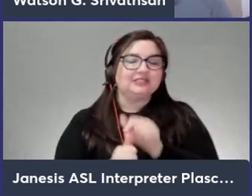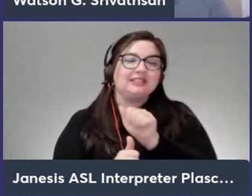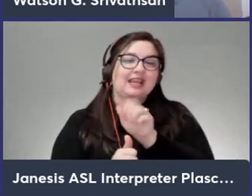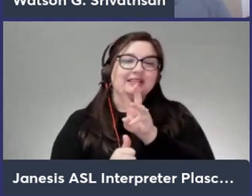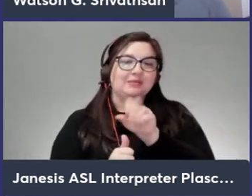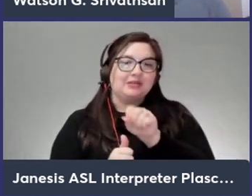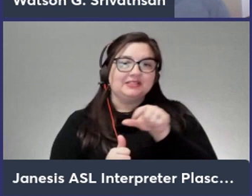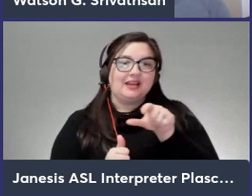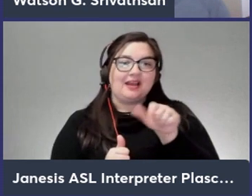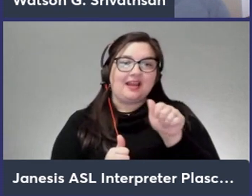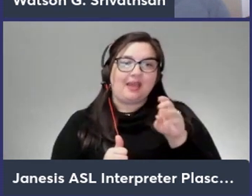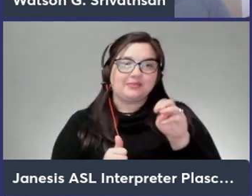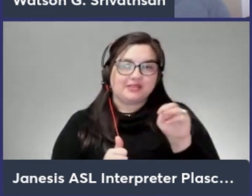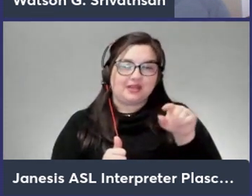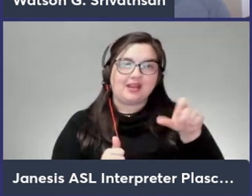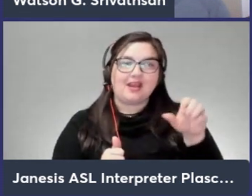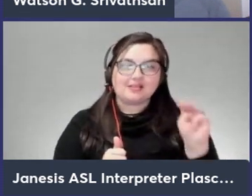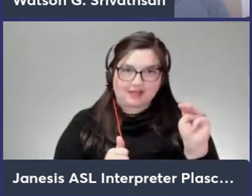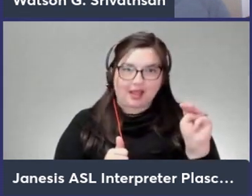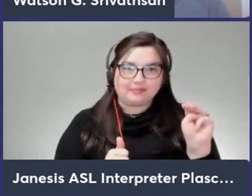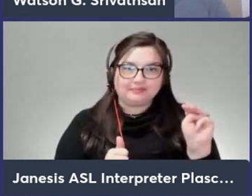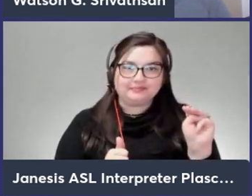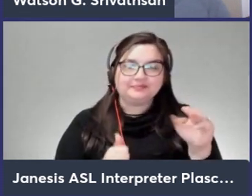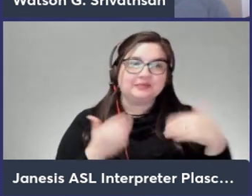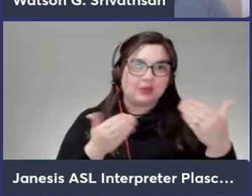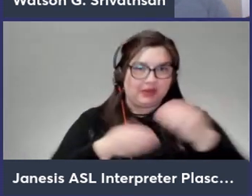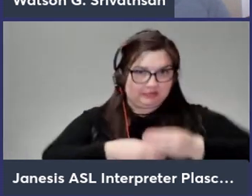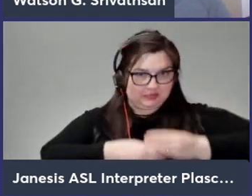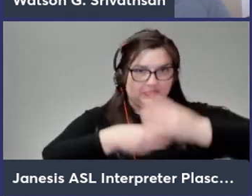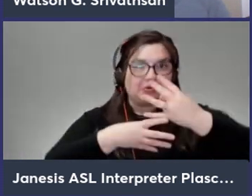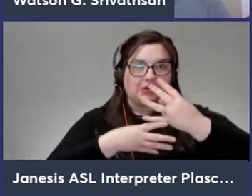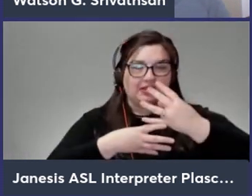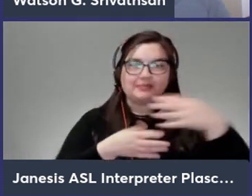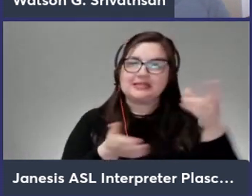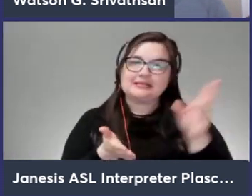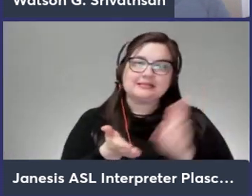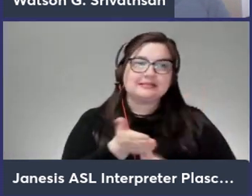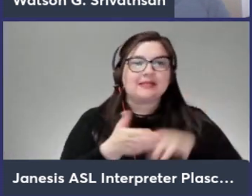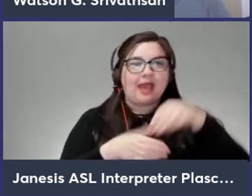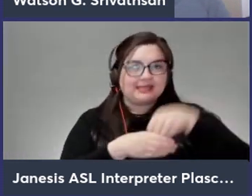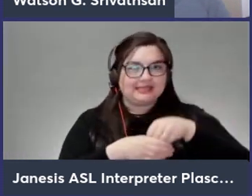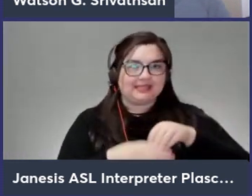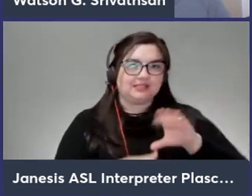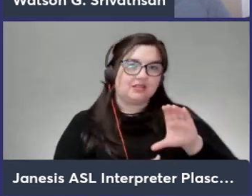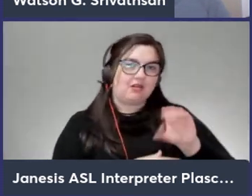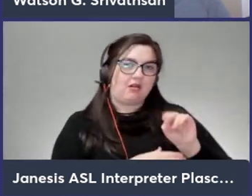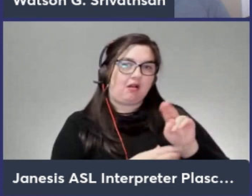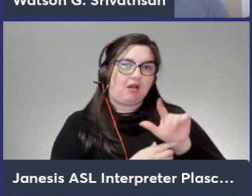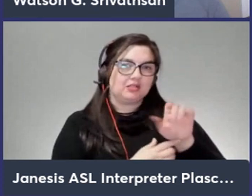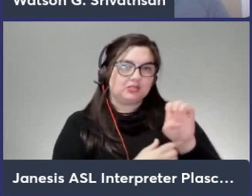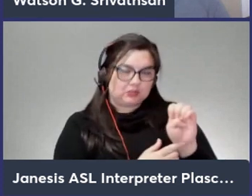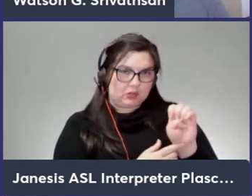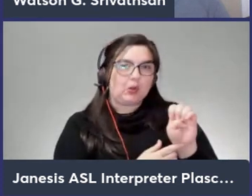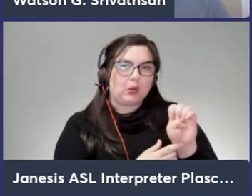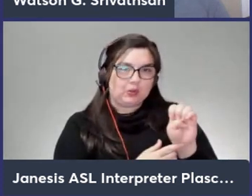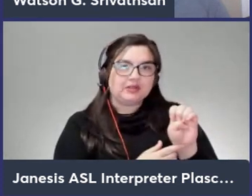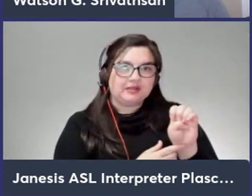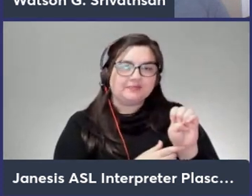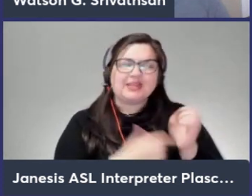and then you can just sign into our console. That's where it's easy to get started.